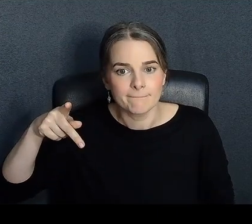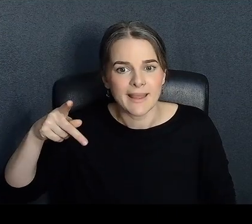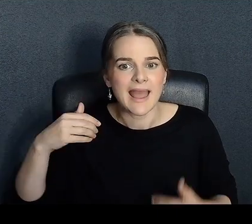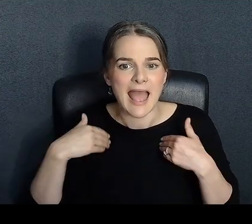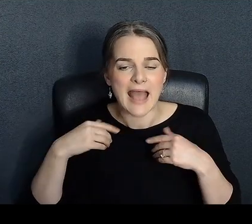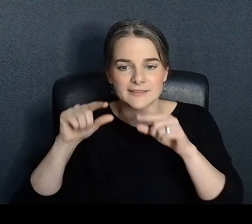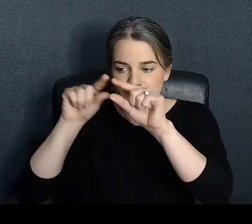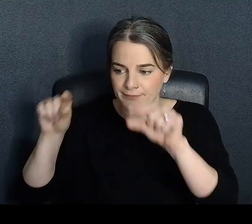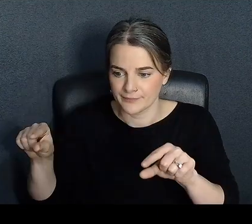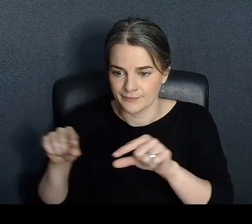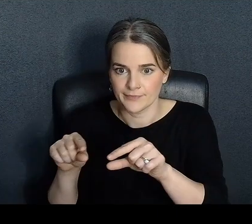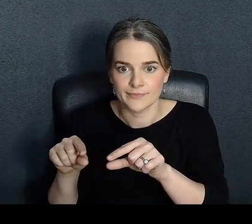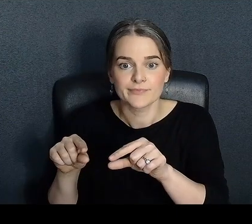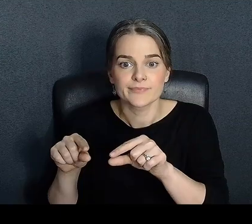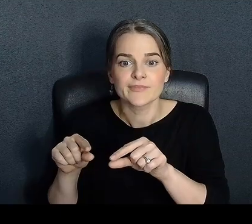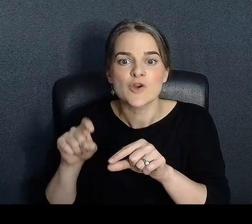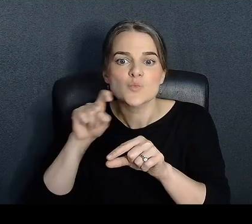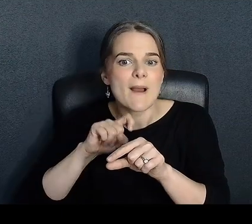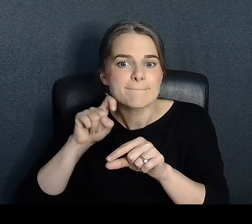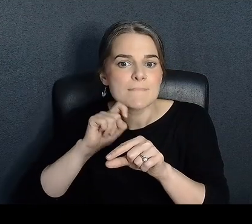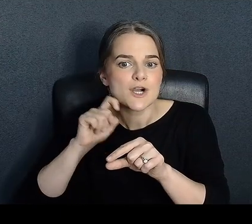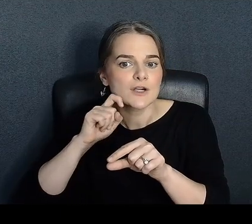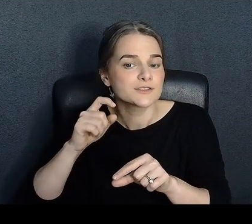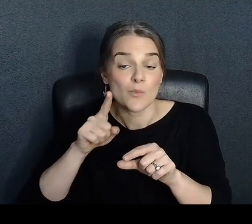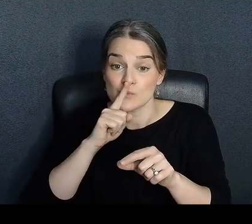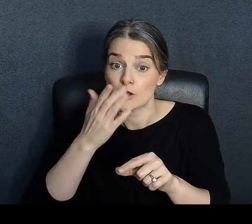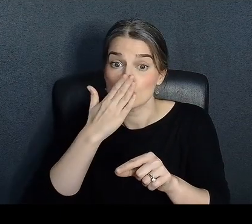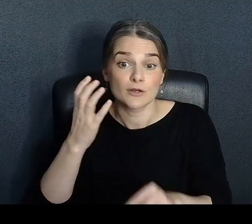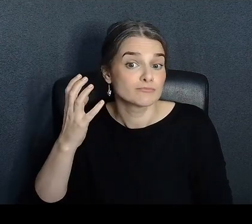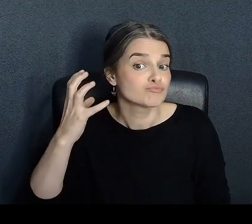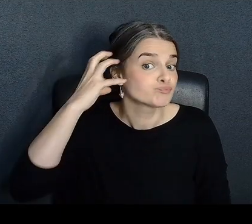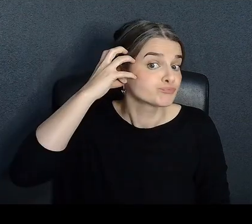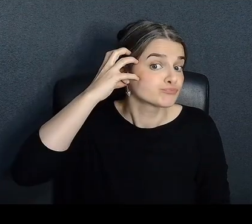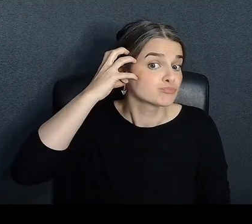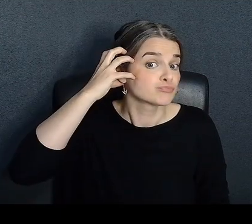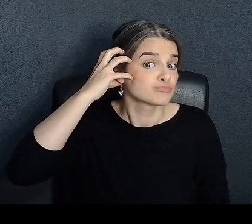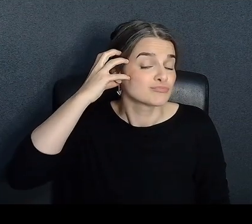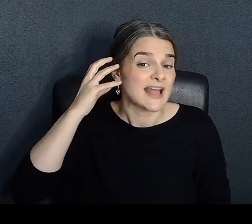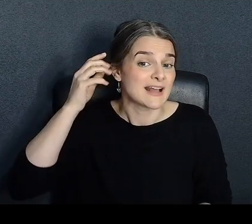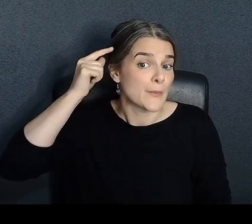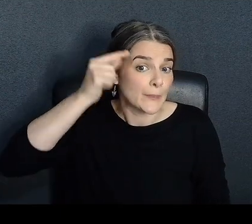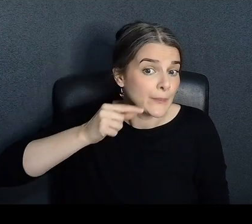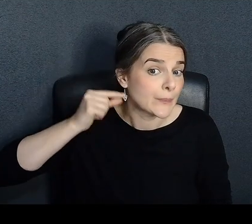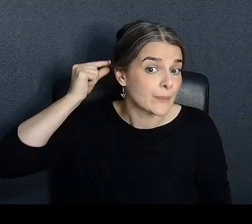So it forms a great seal to your ear. And you would Bluetooth your existing cell phone to that.